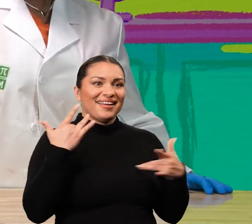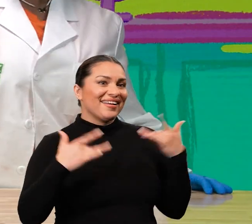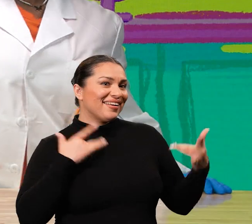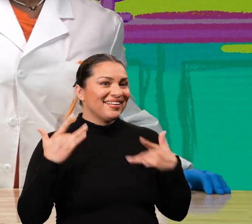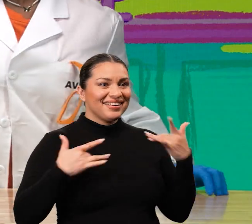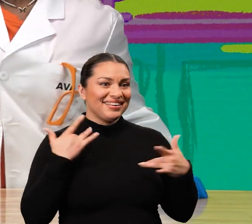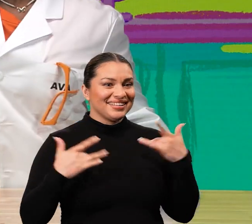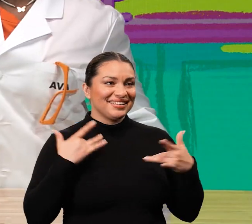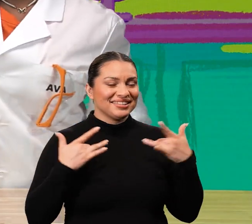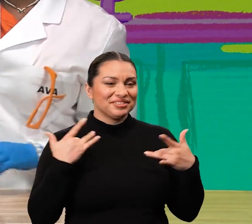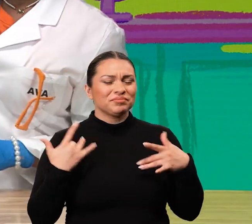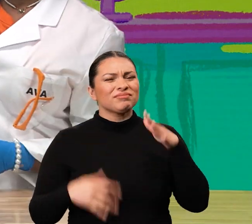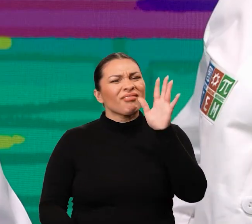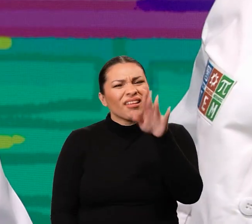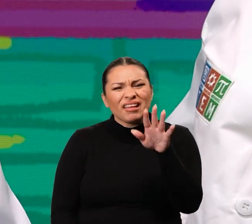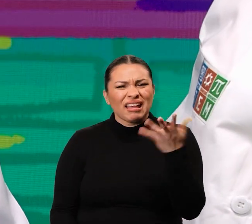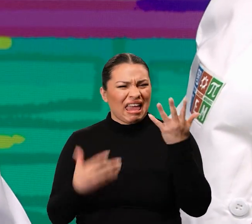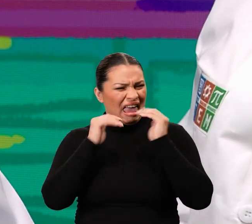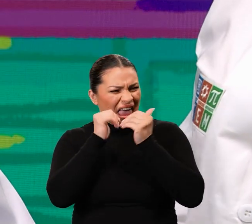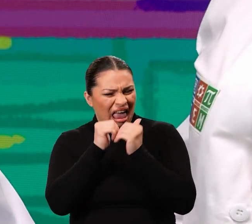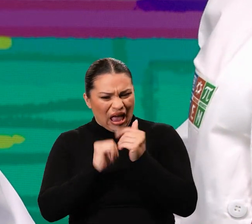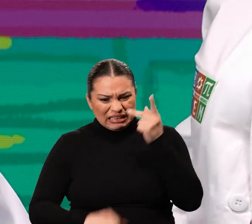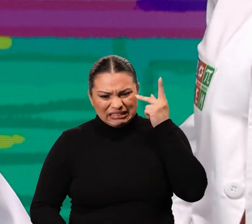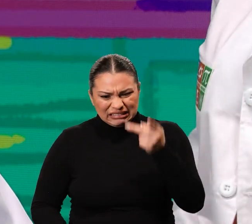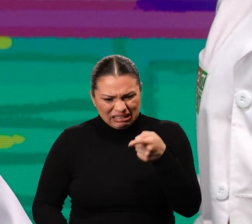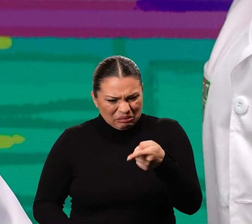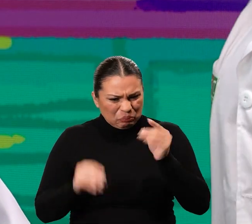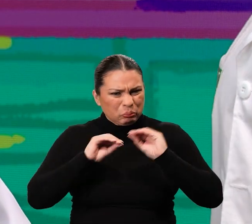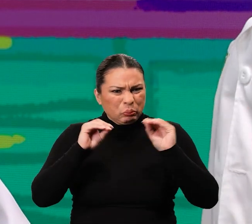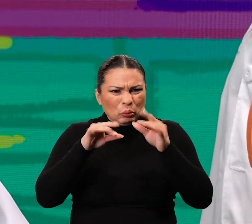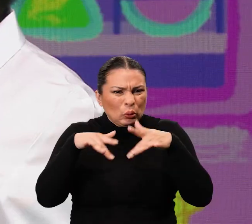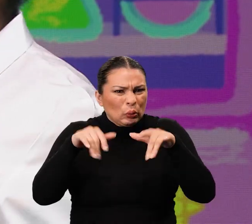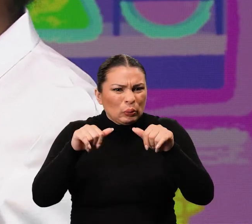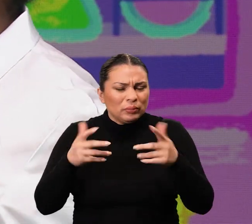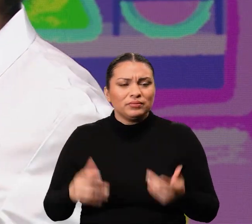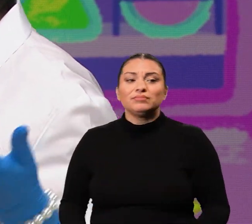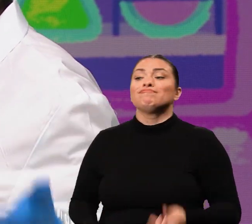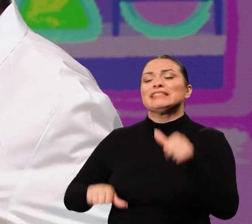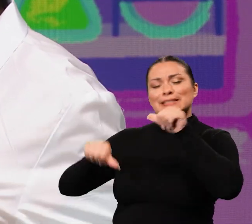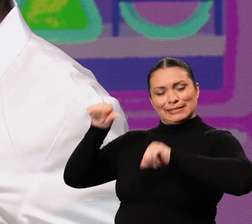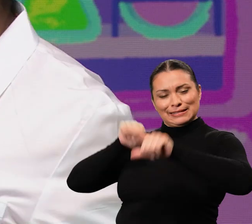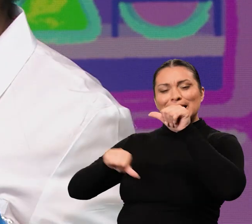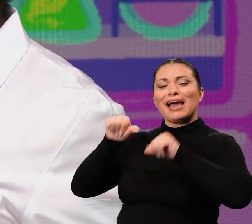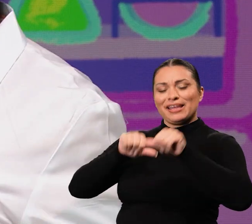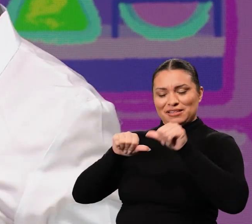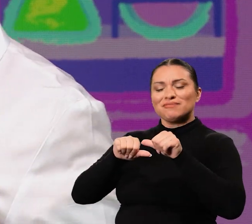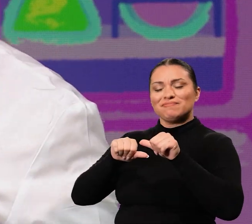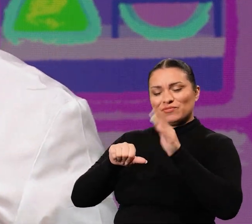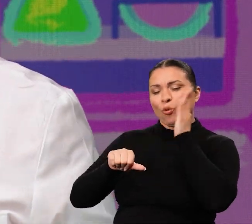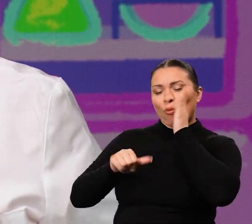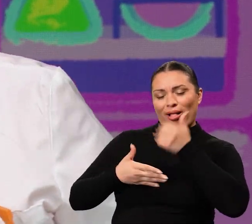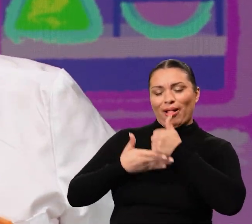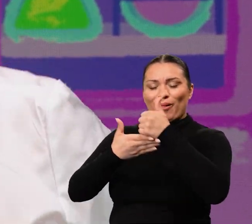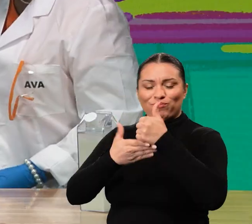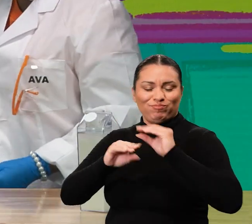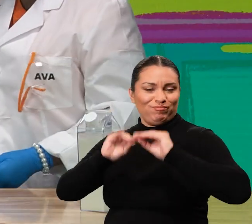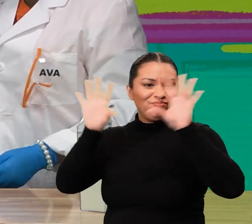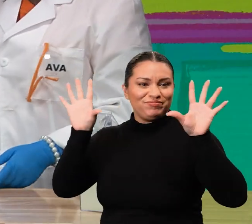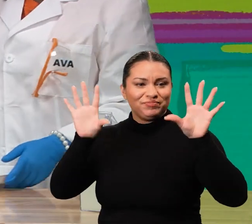I am so excited. How can you see something that's invisible? Well, with science, and we need a few things to see.